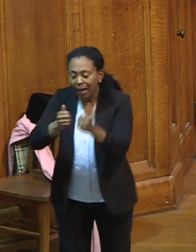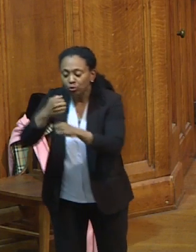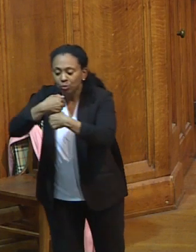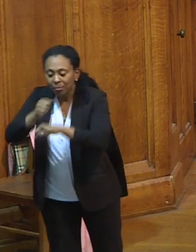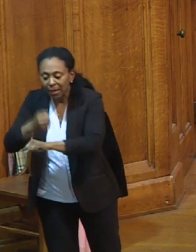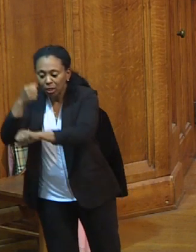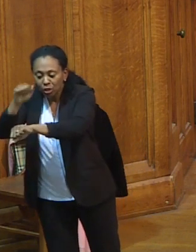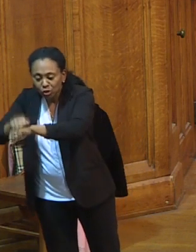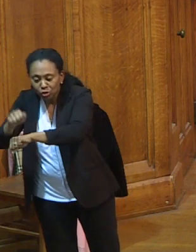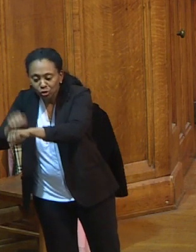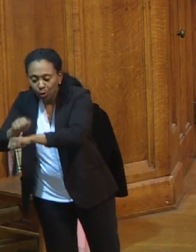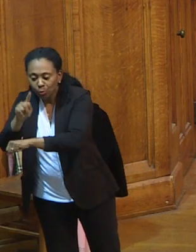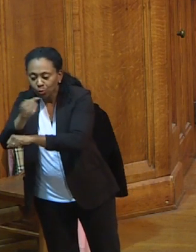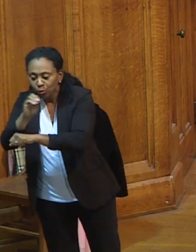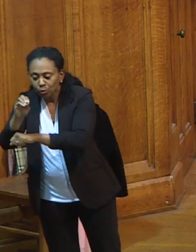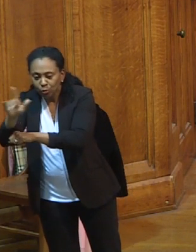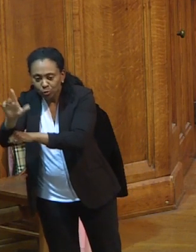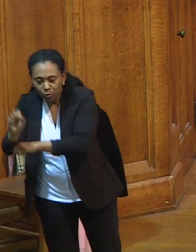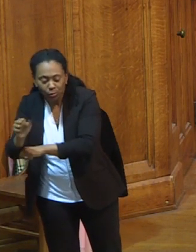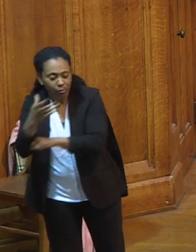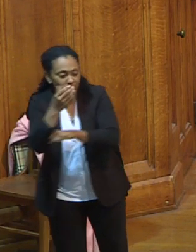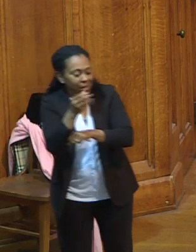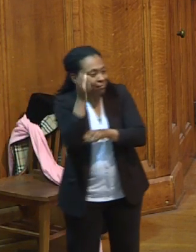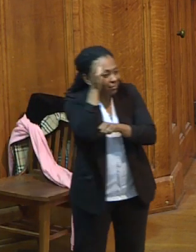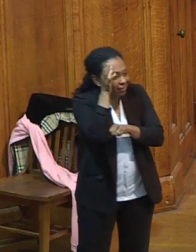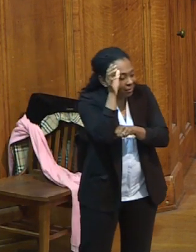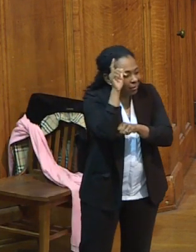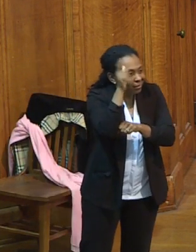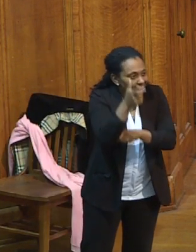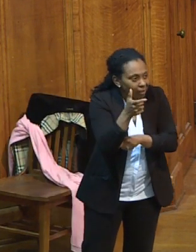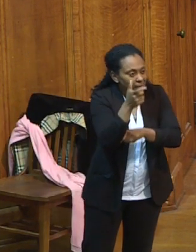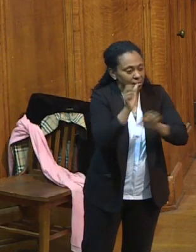and the cognitive capacity for just doing